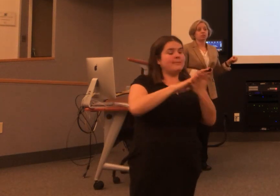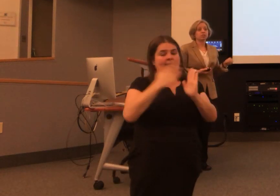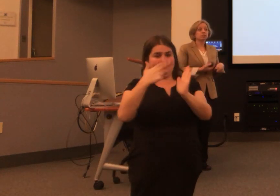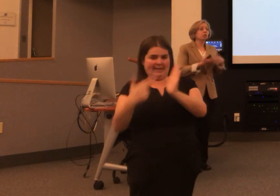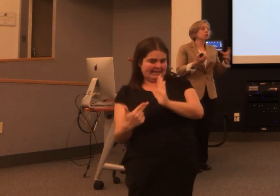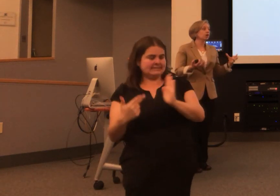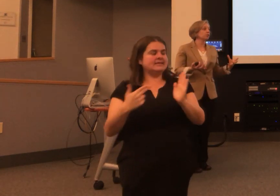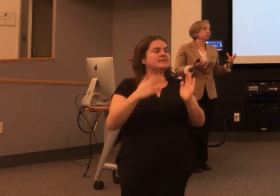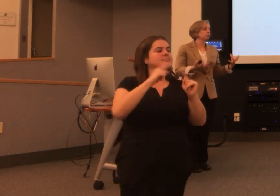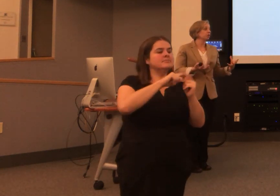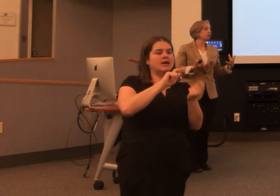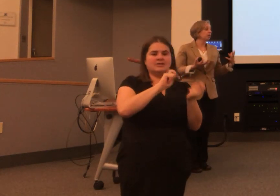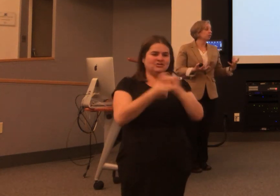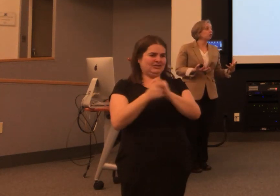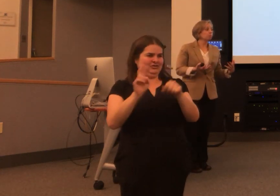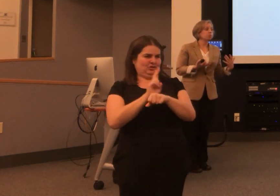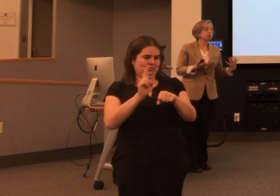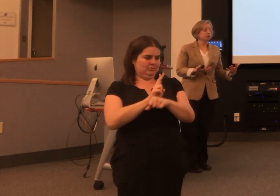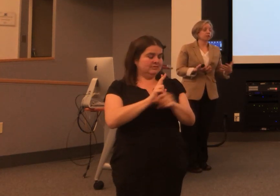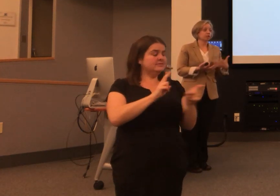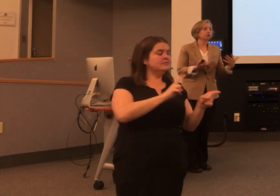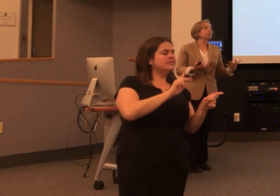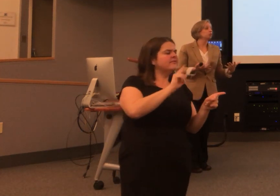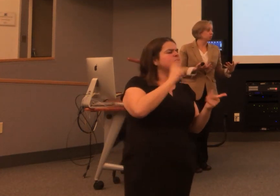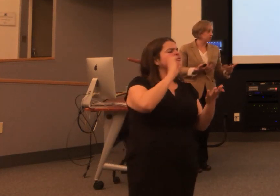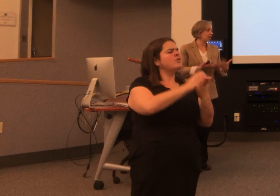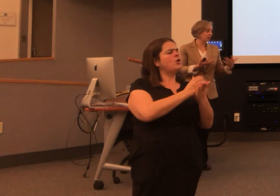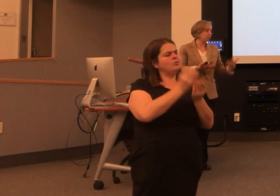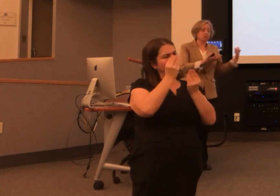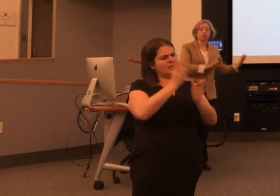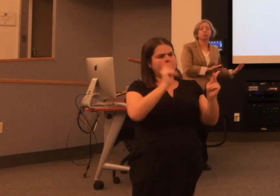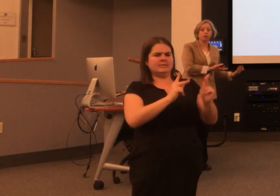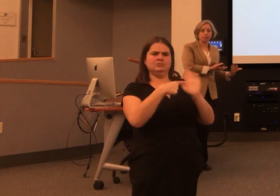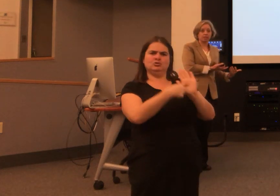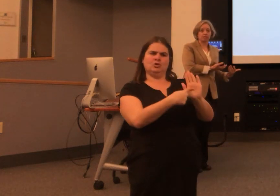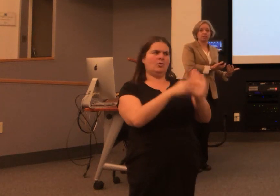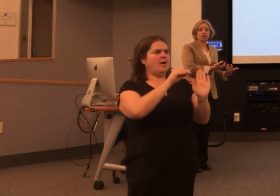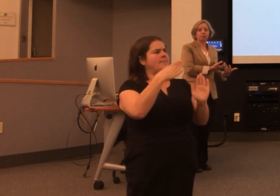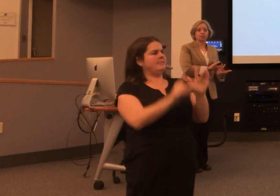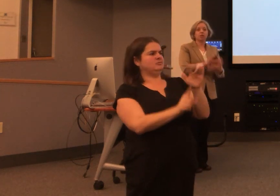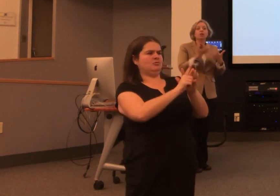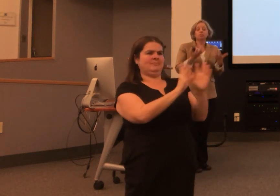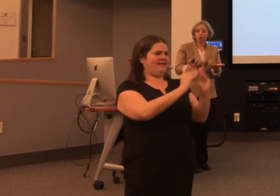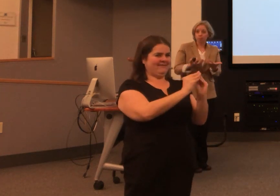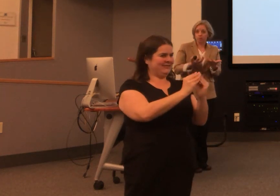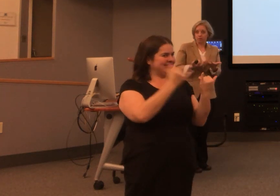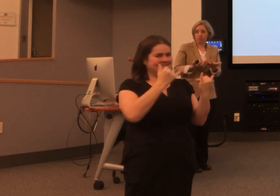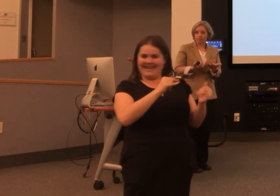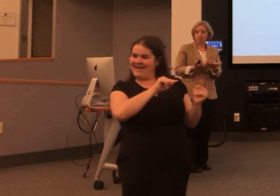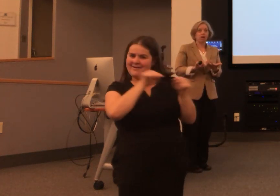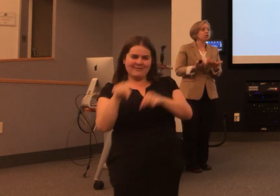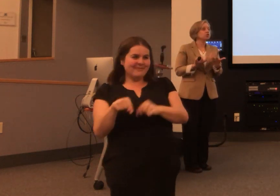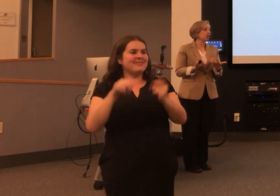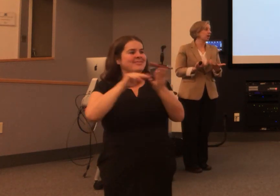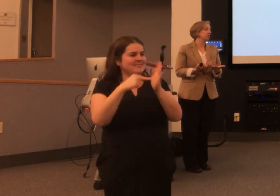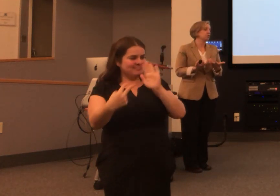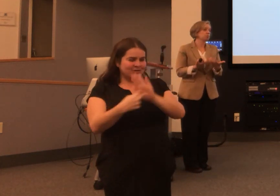This is no longer to inform people in the news that President Obama attended this conference, the purpose of this now is changed